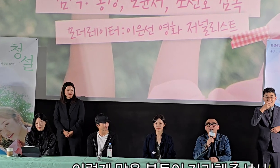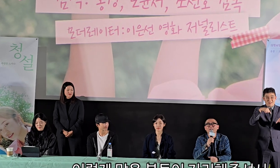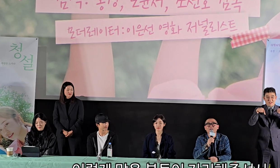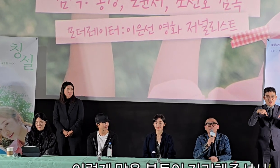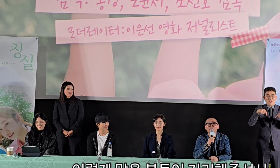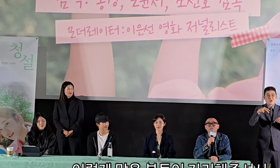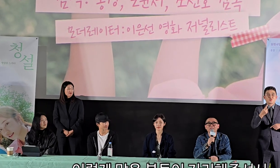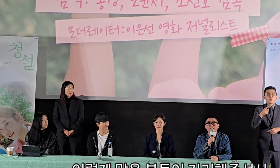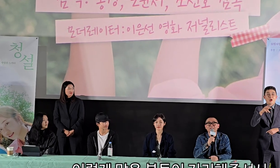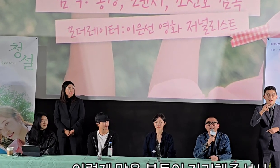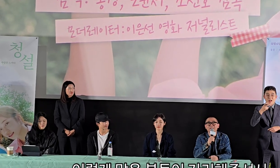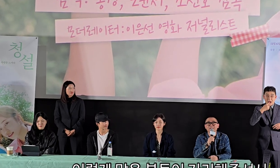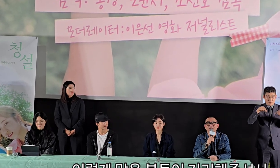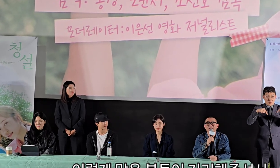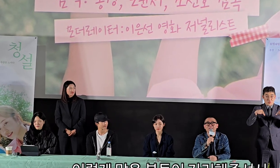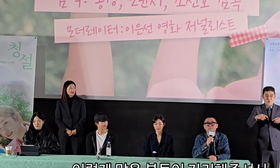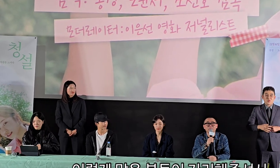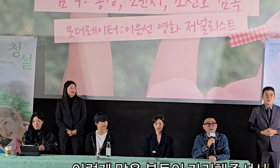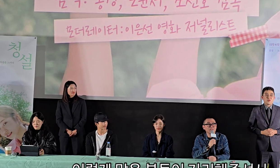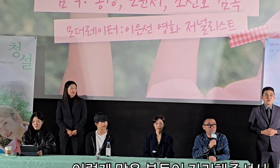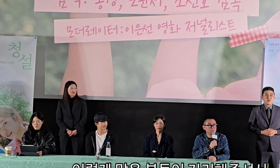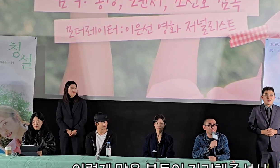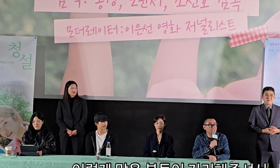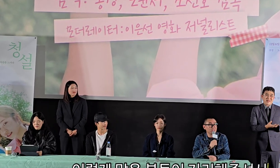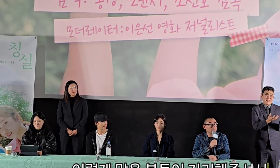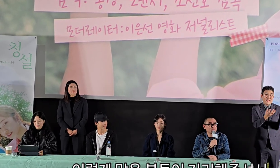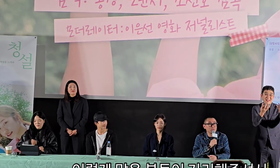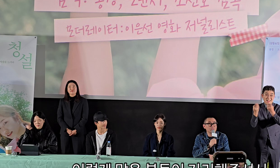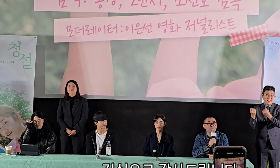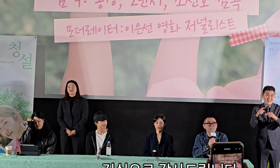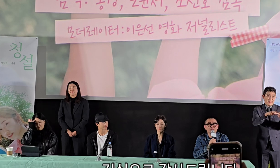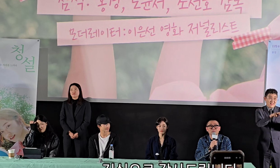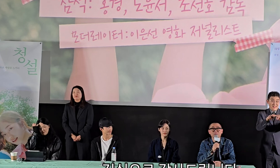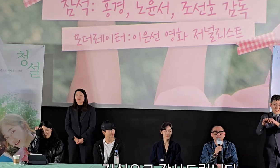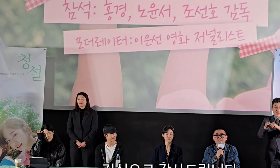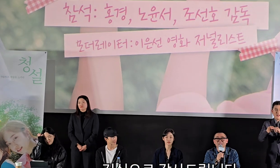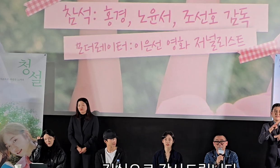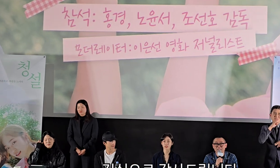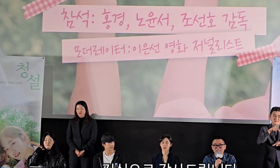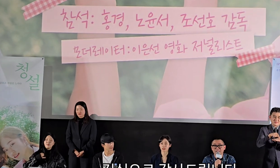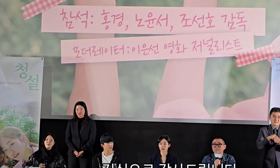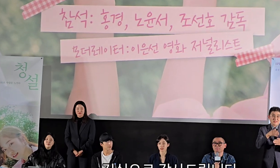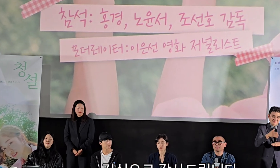I really appreciate so many of you for being there.